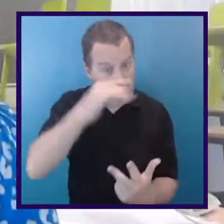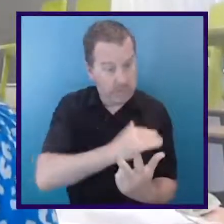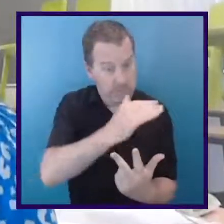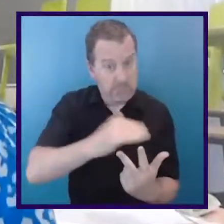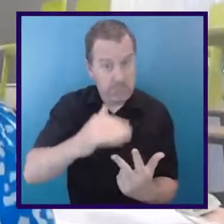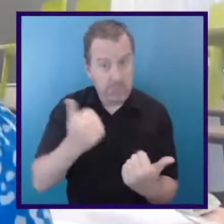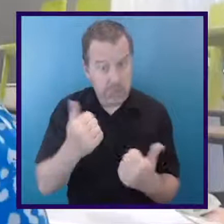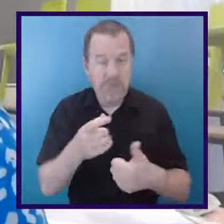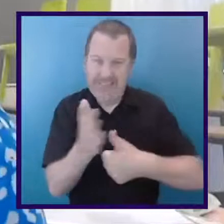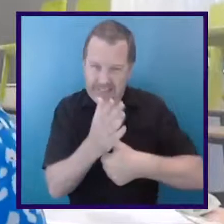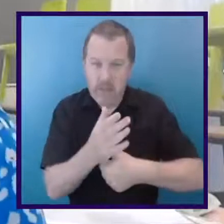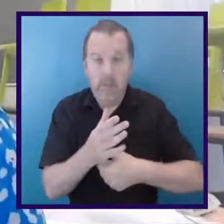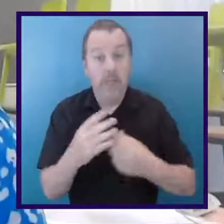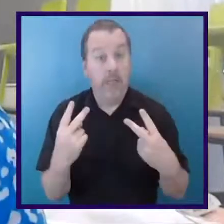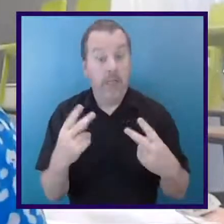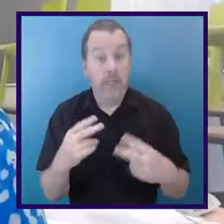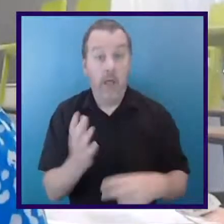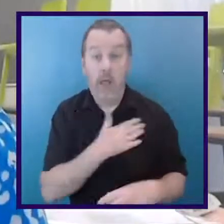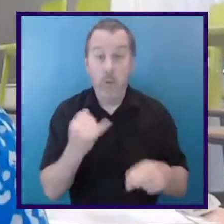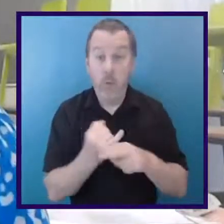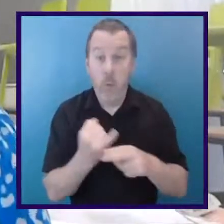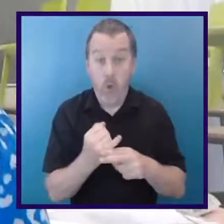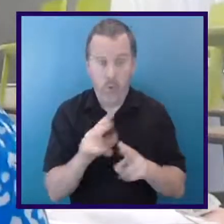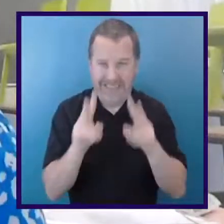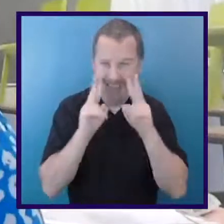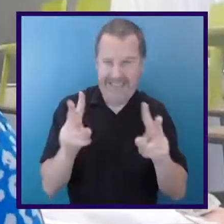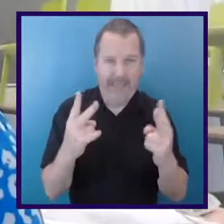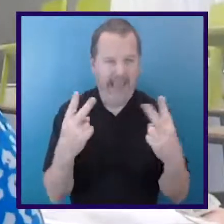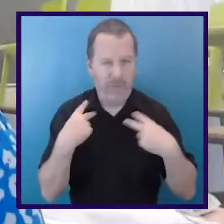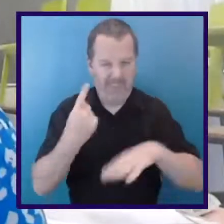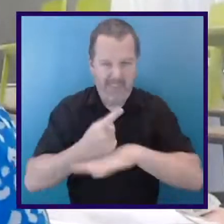First of all strategically languages are quite visible within the school.